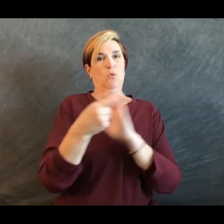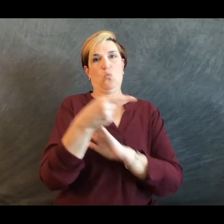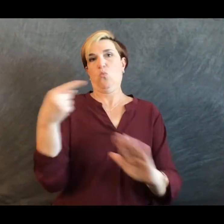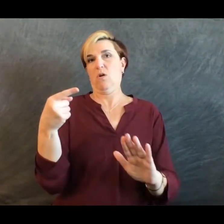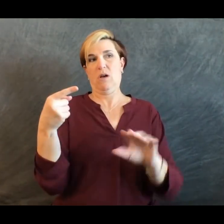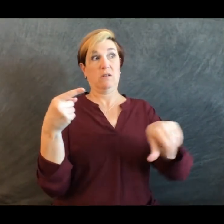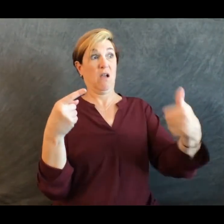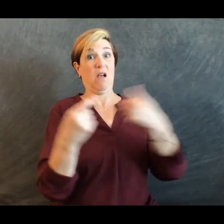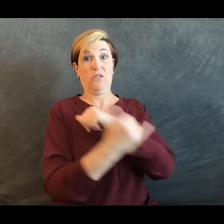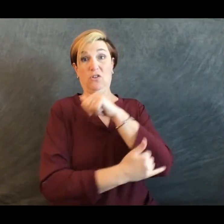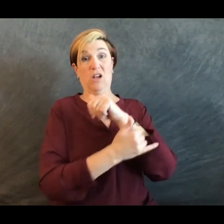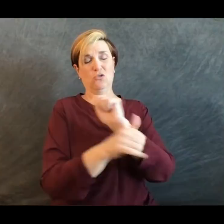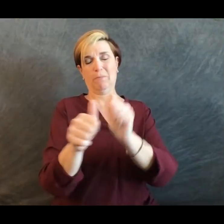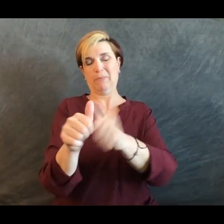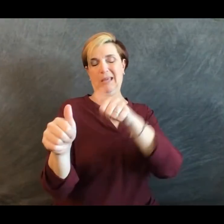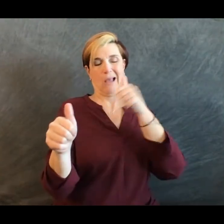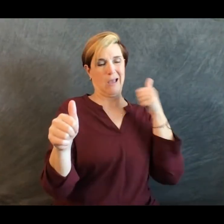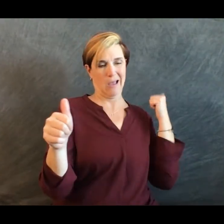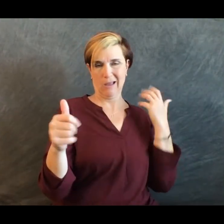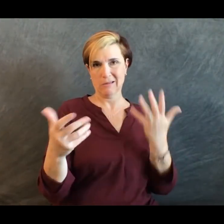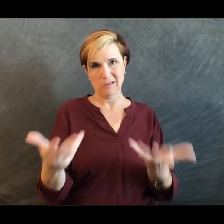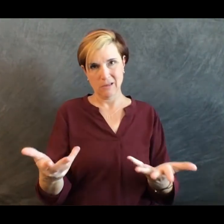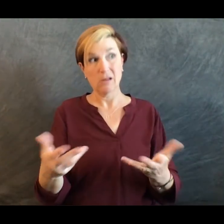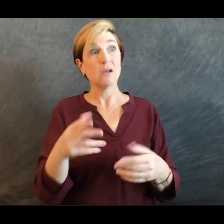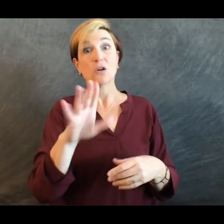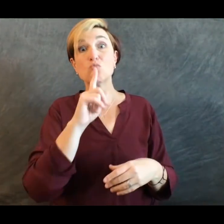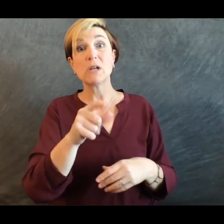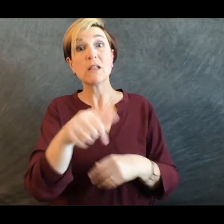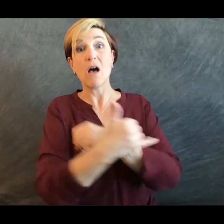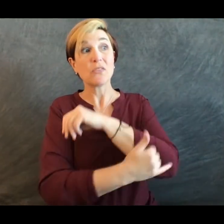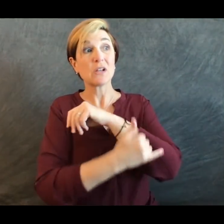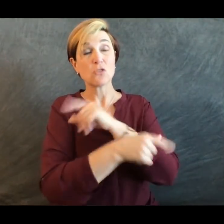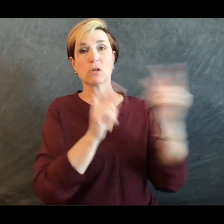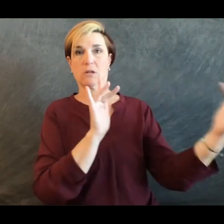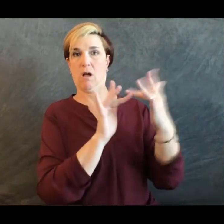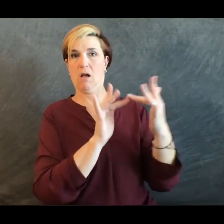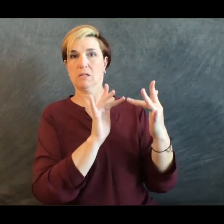other countries are coming to us and they're wanting to know about our tests